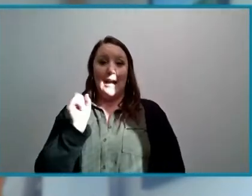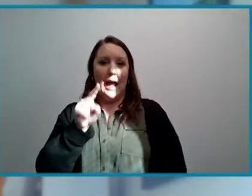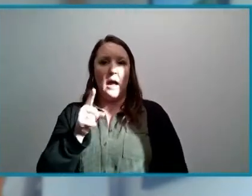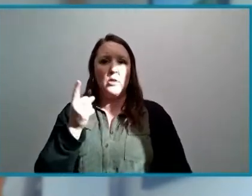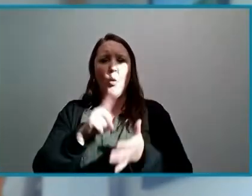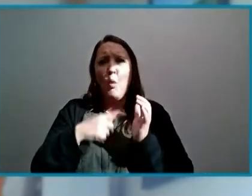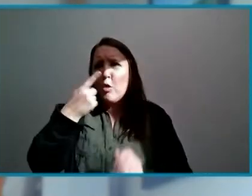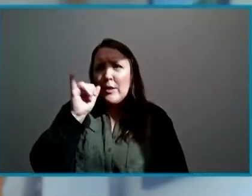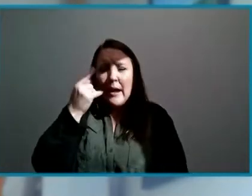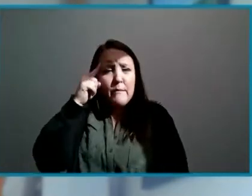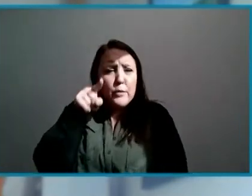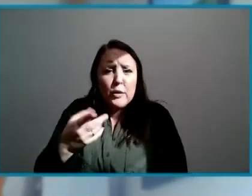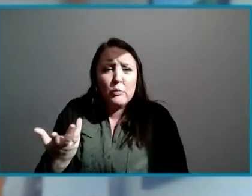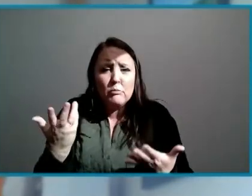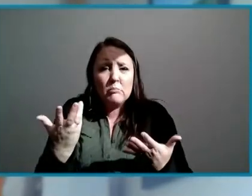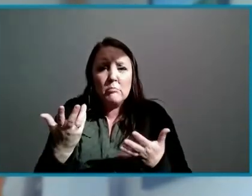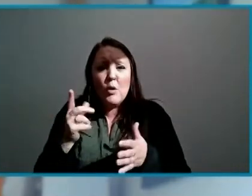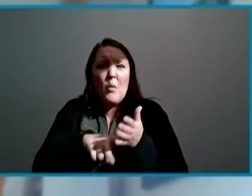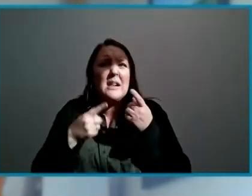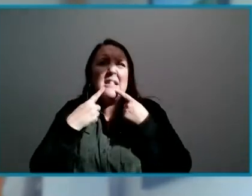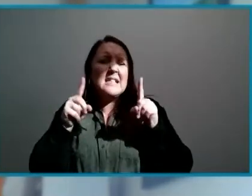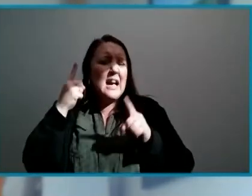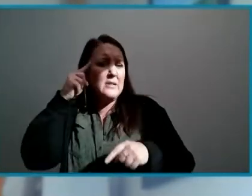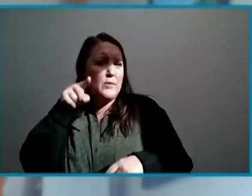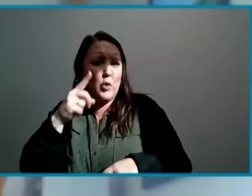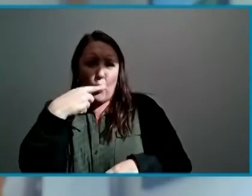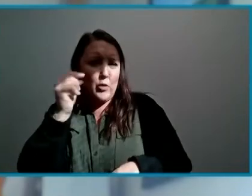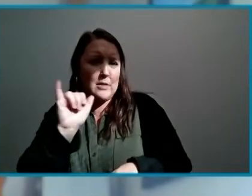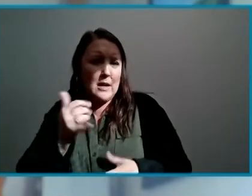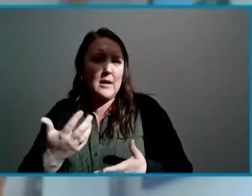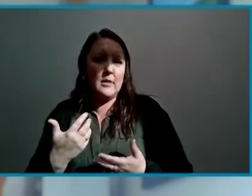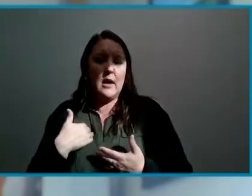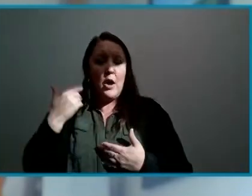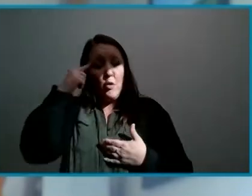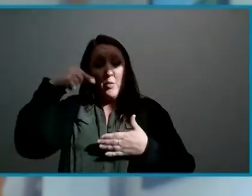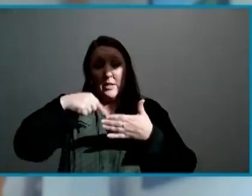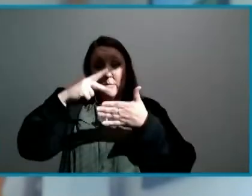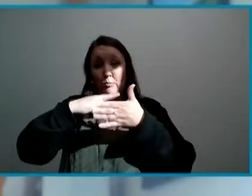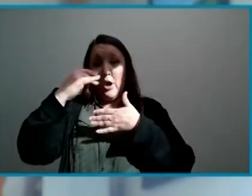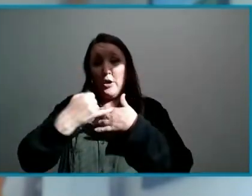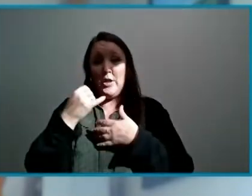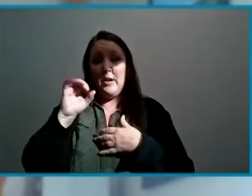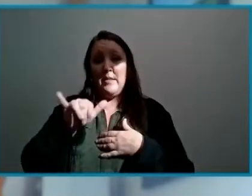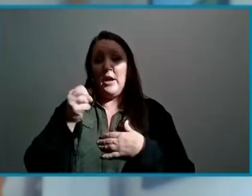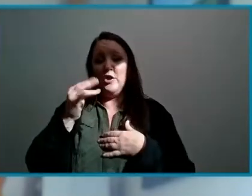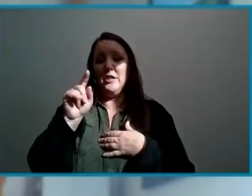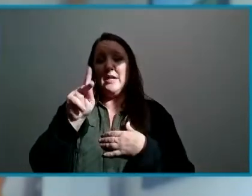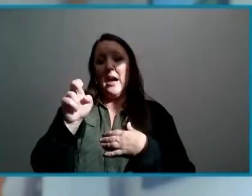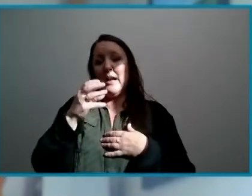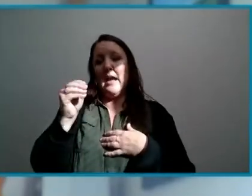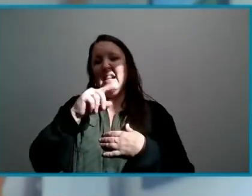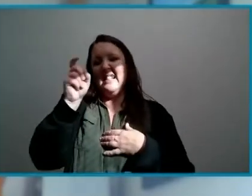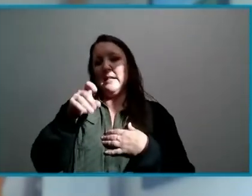What does success look like?" And I know with this project that Sakate and Texas Folklife, our organizations worked on together,